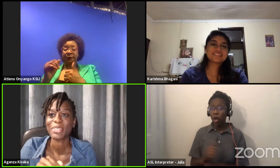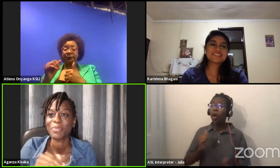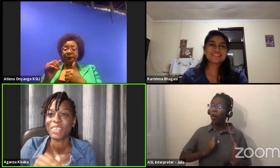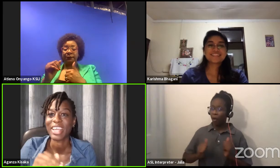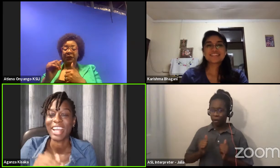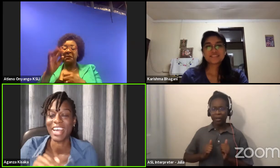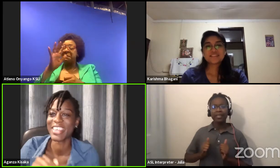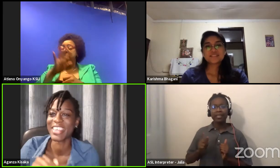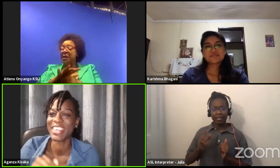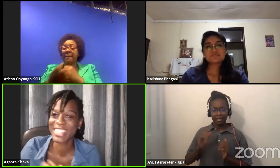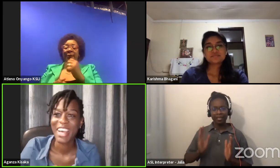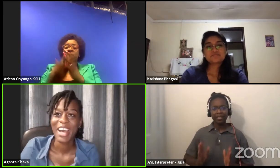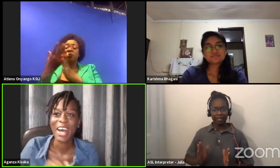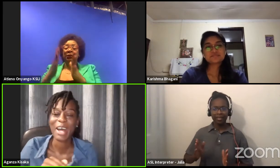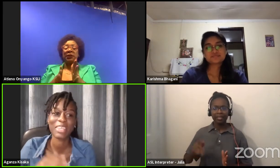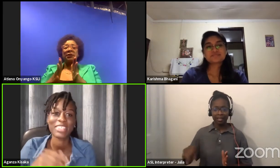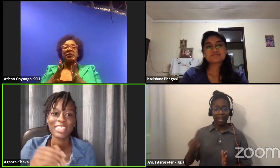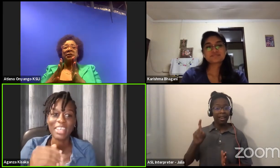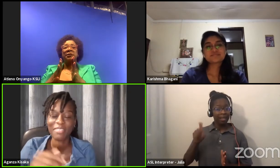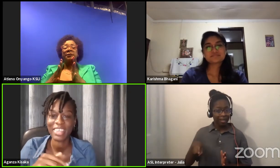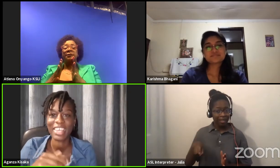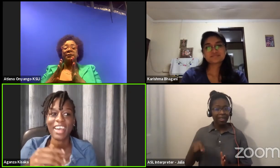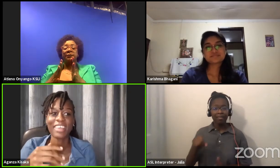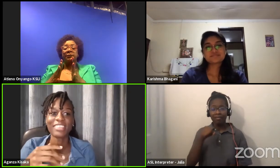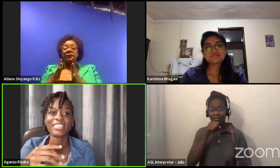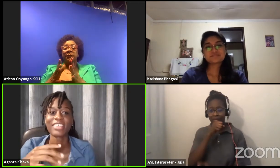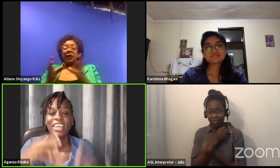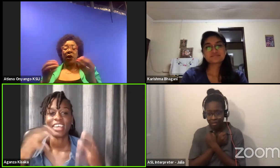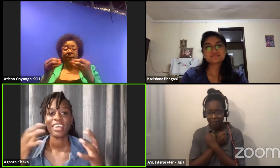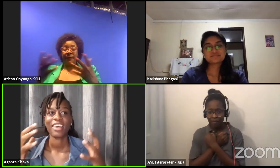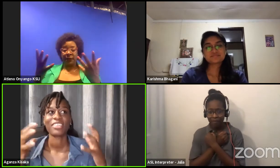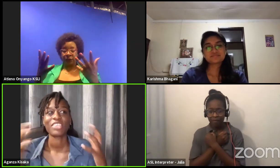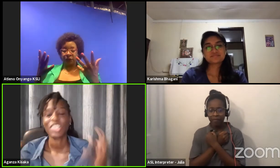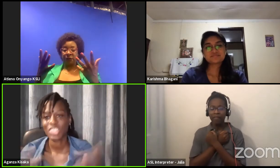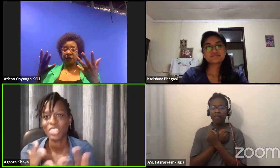we are lying much loving and nurturing artists need in order